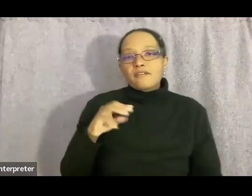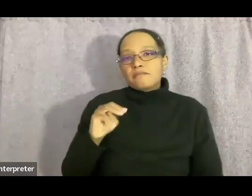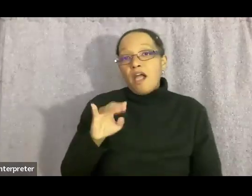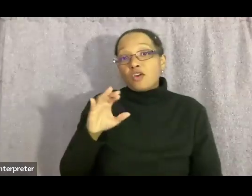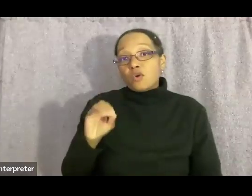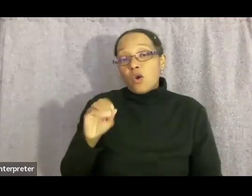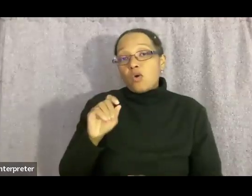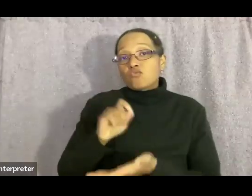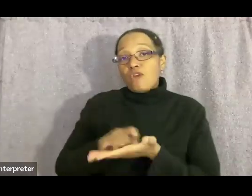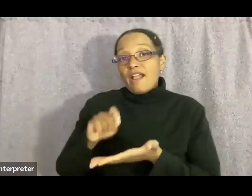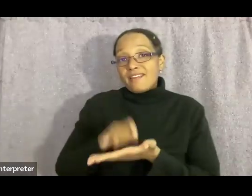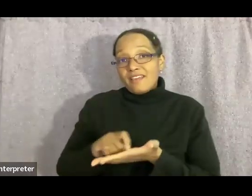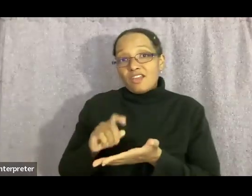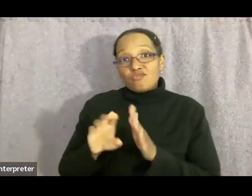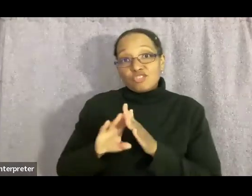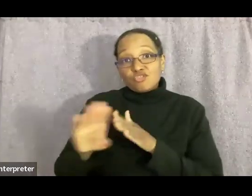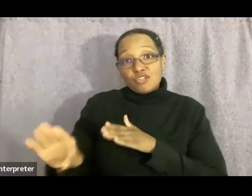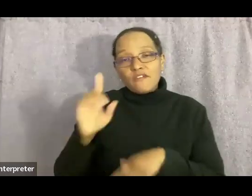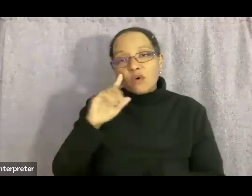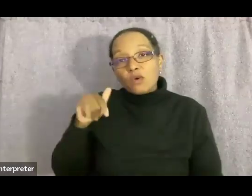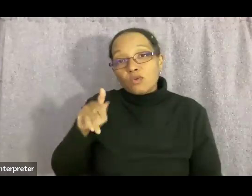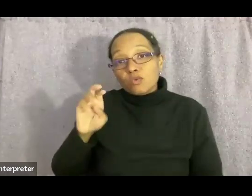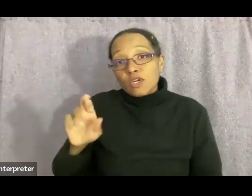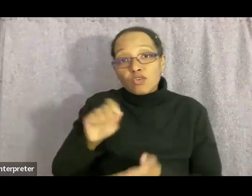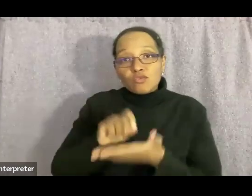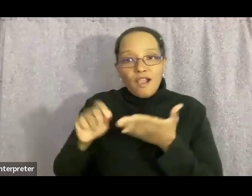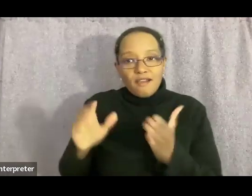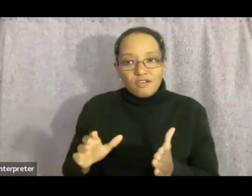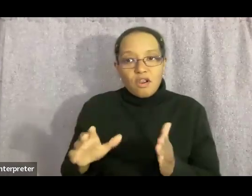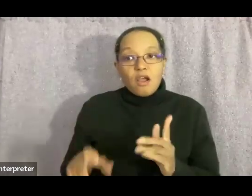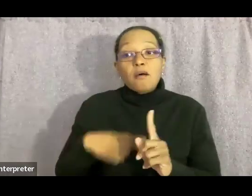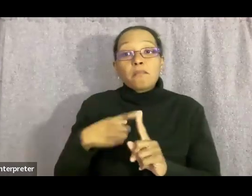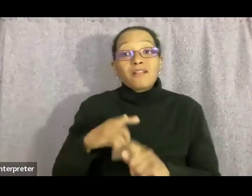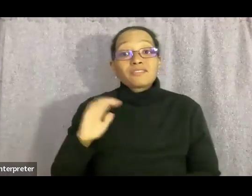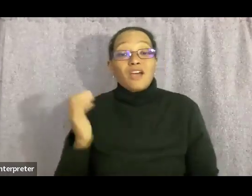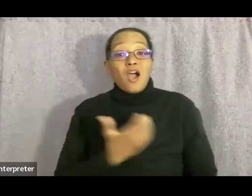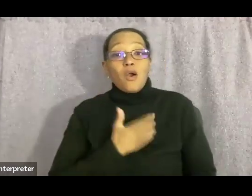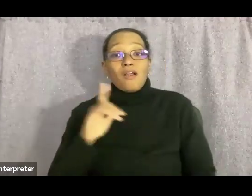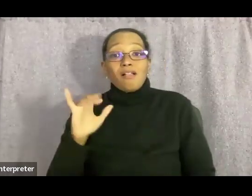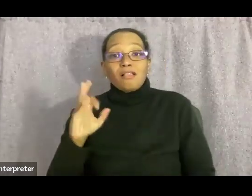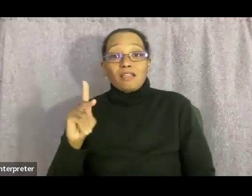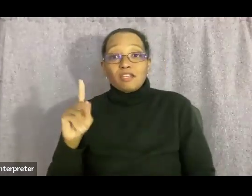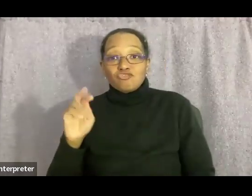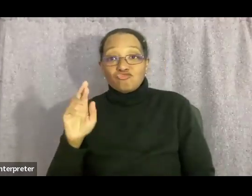And we're dropping our link tree in the chat.